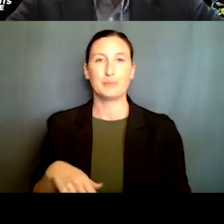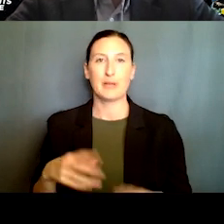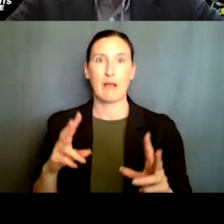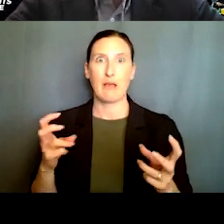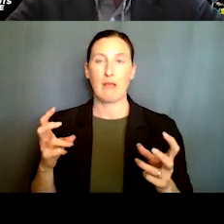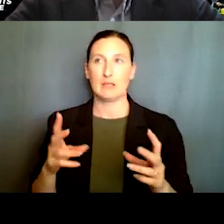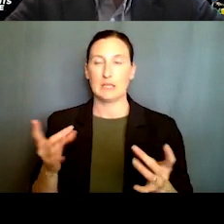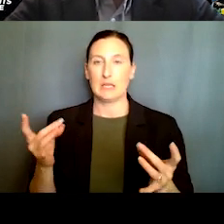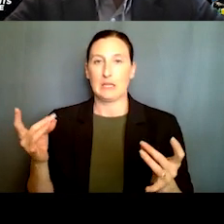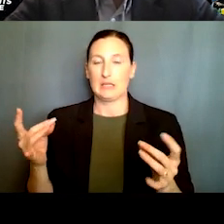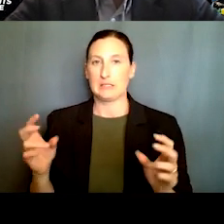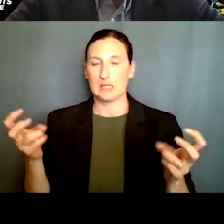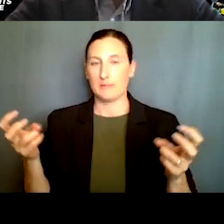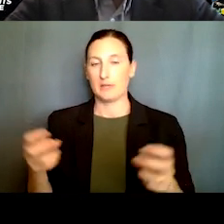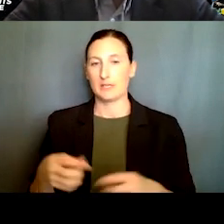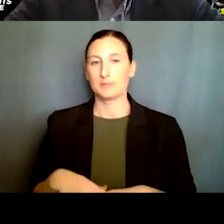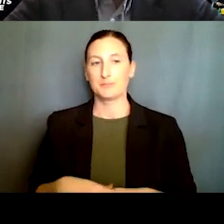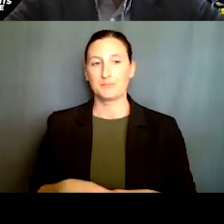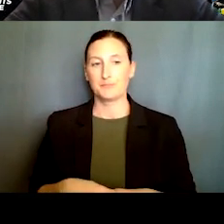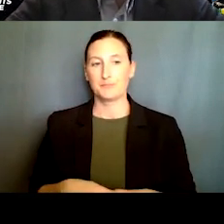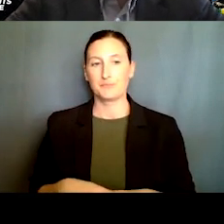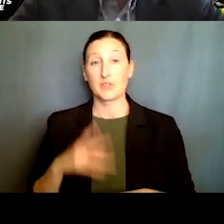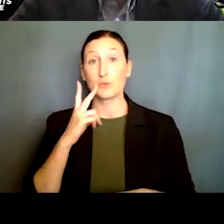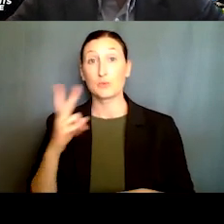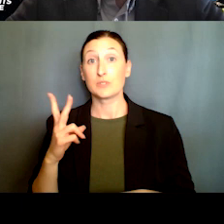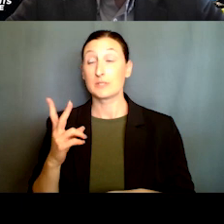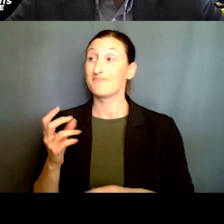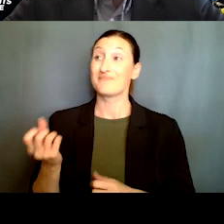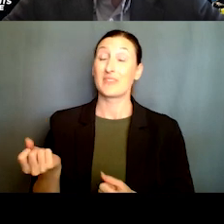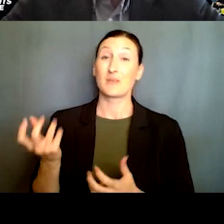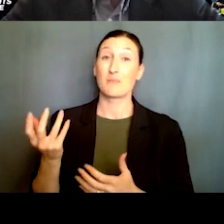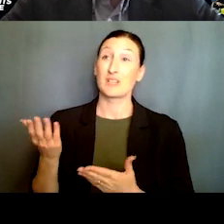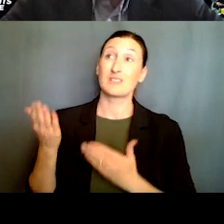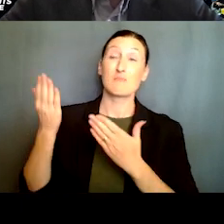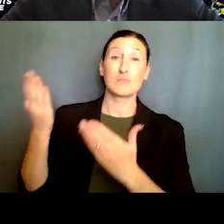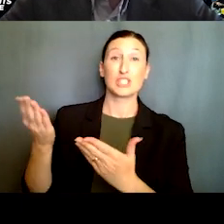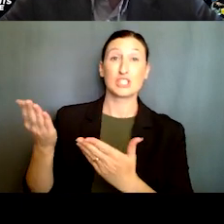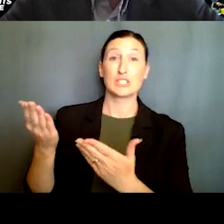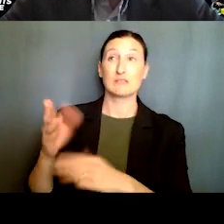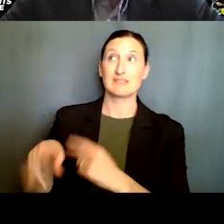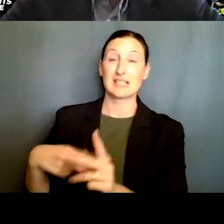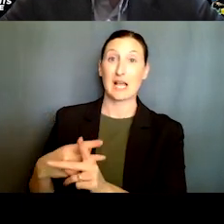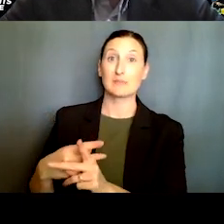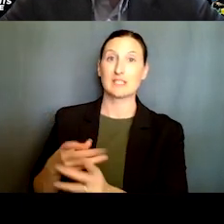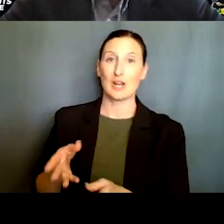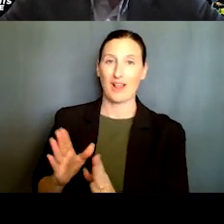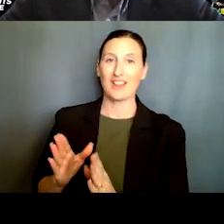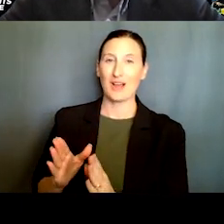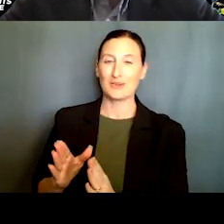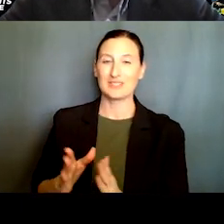That's reflected in the types of submissions that are allowed.